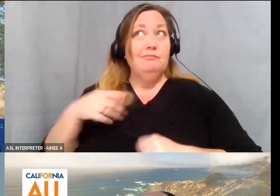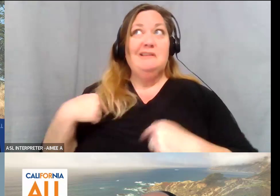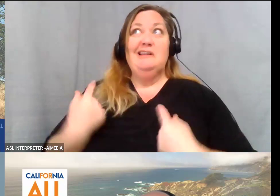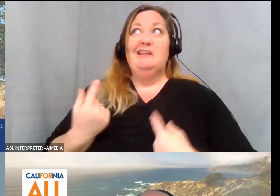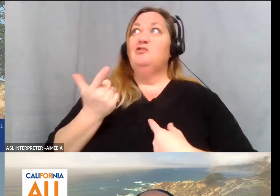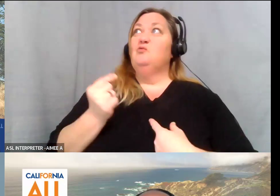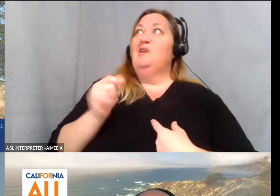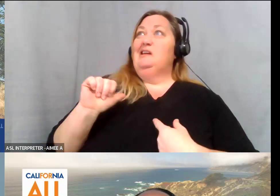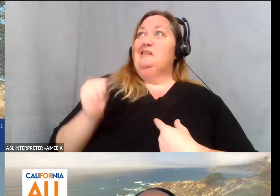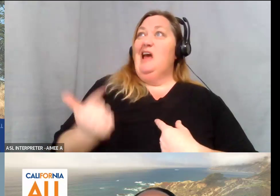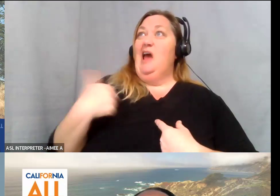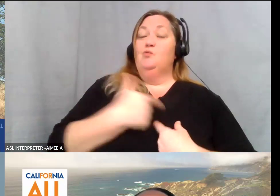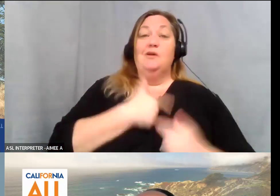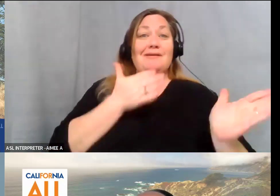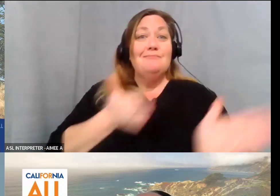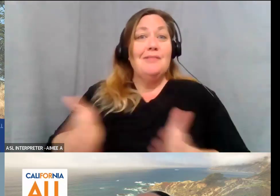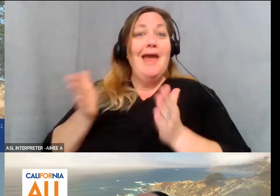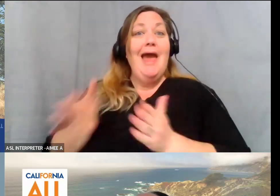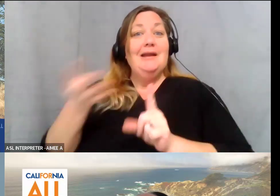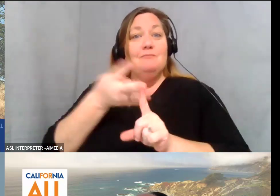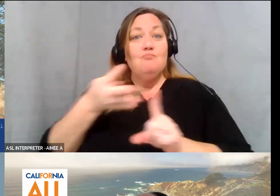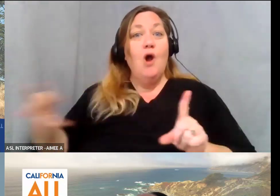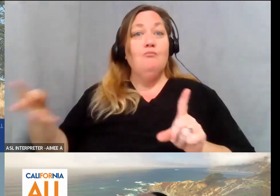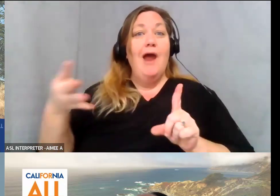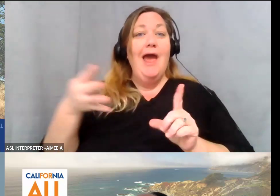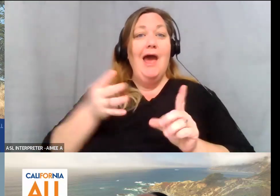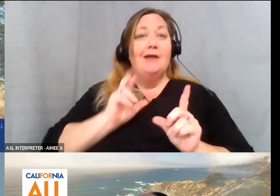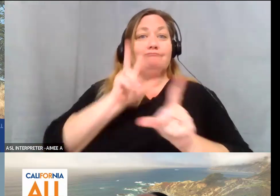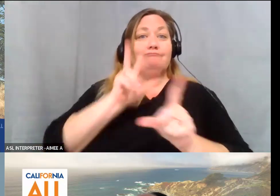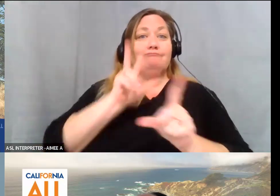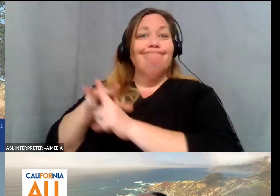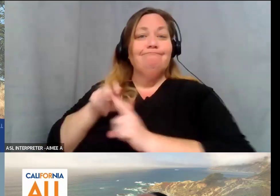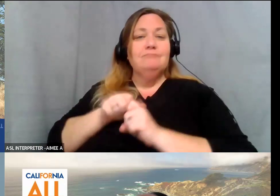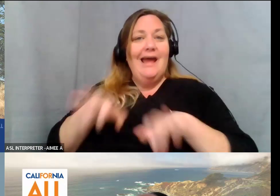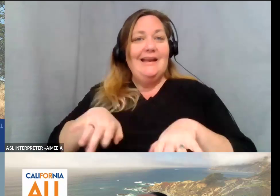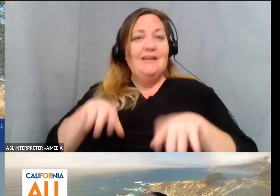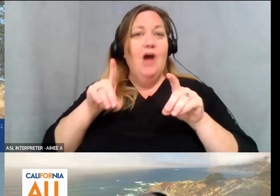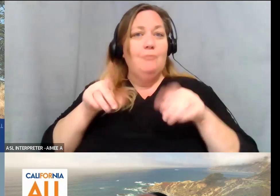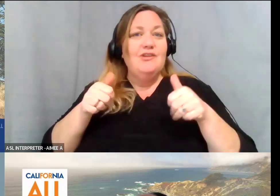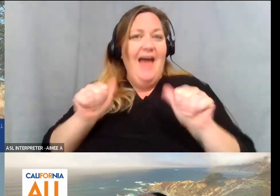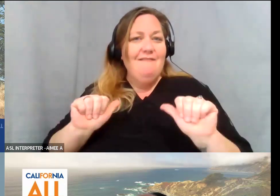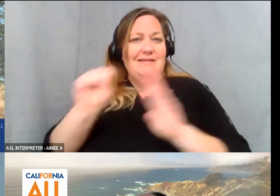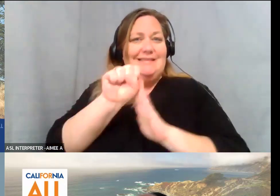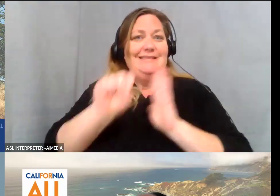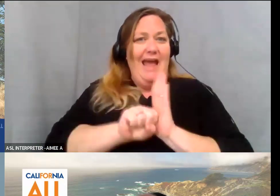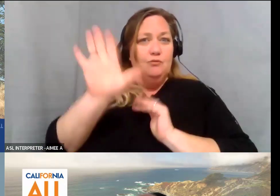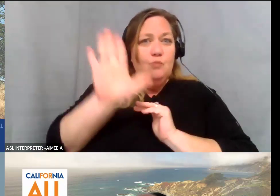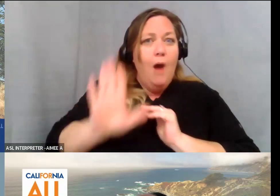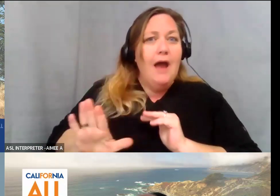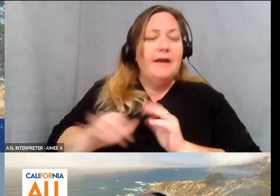we've been coordinating broadband deployment and adoption efforts at the statewide level. Once,